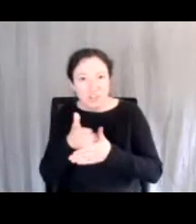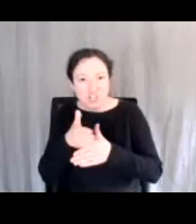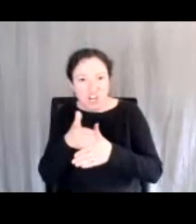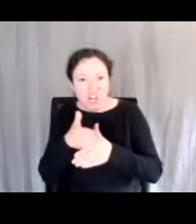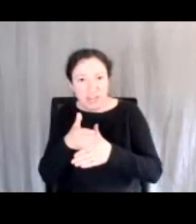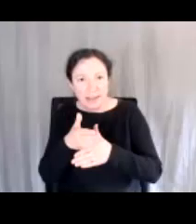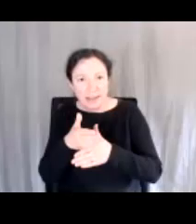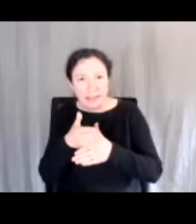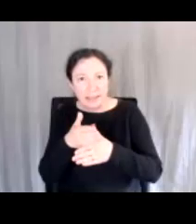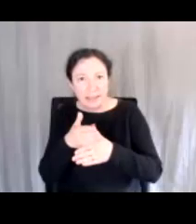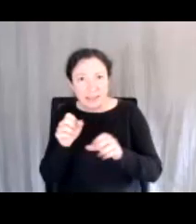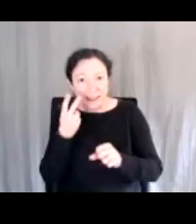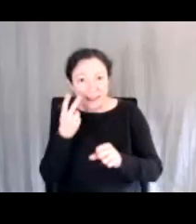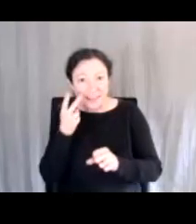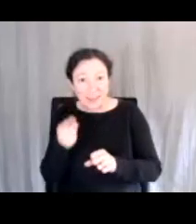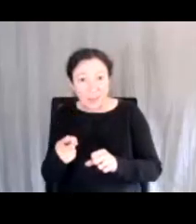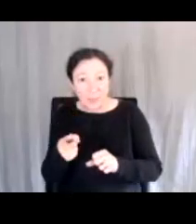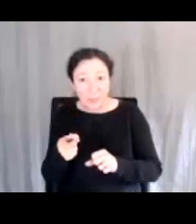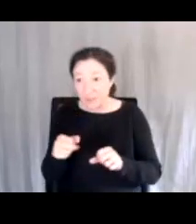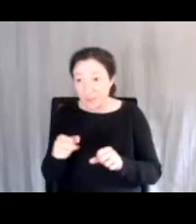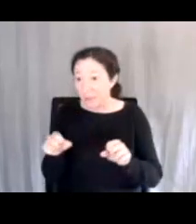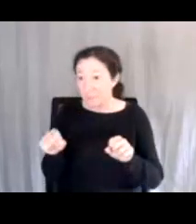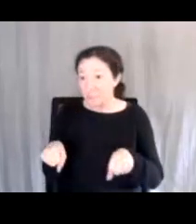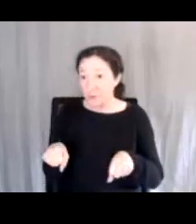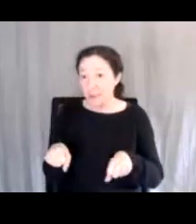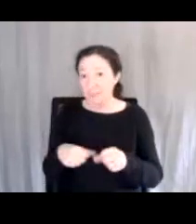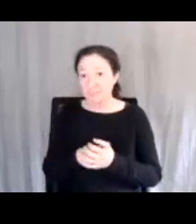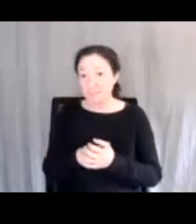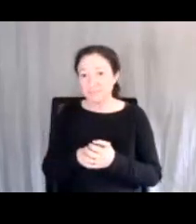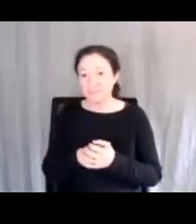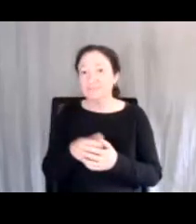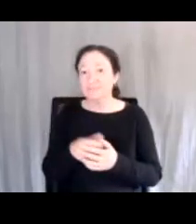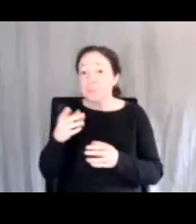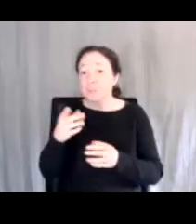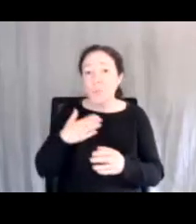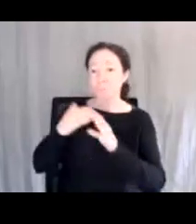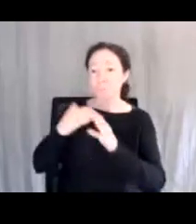You can, yeah, you can. Let's See. Oh, I, here's my, my email address is on here too.